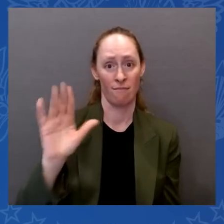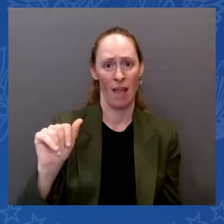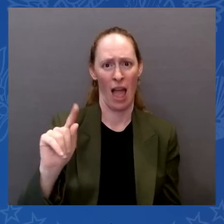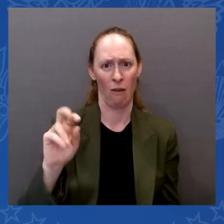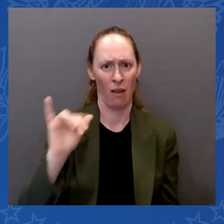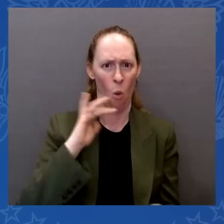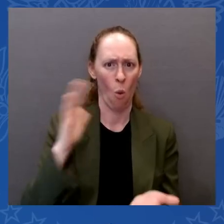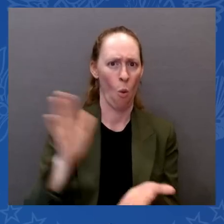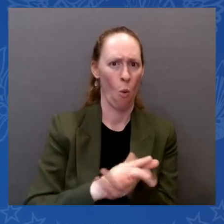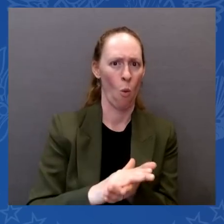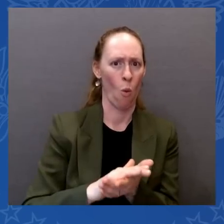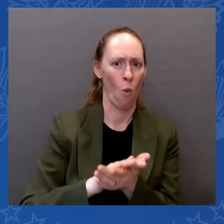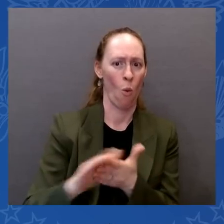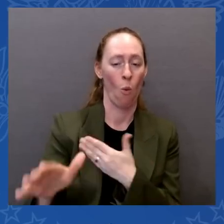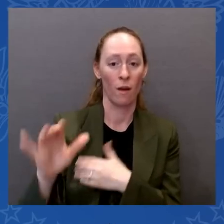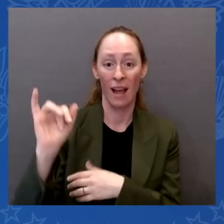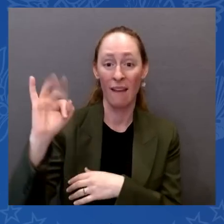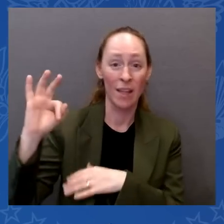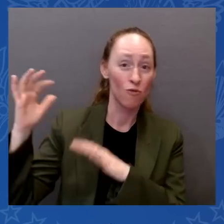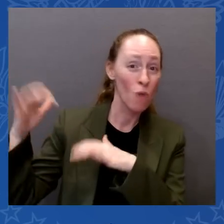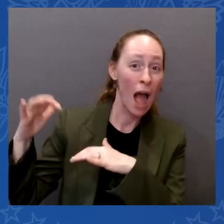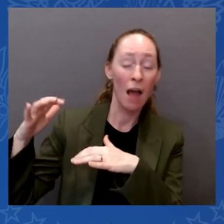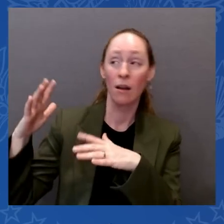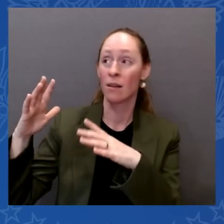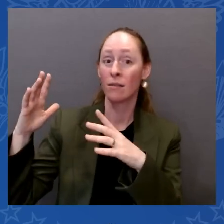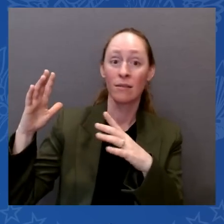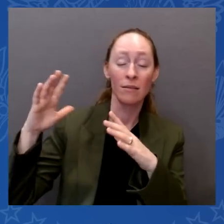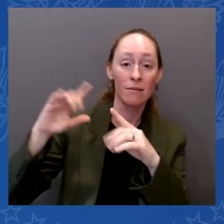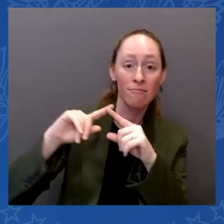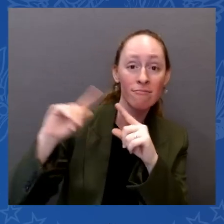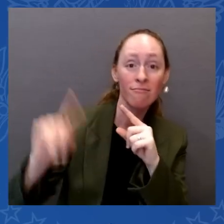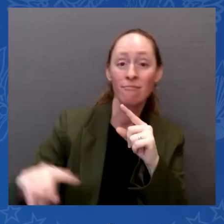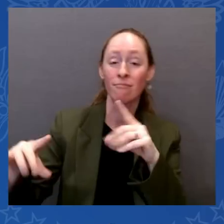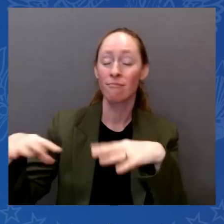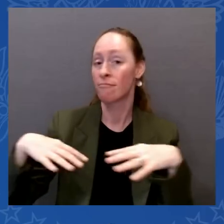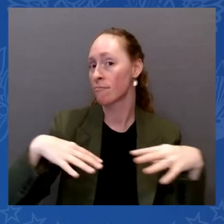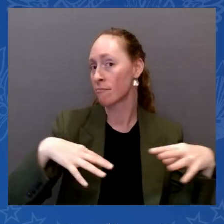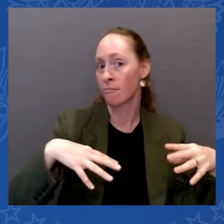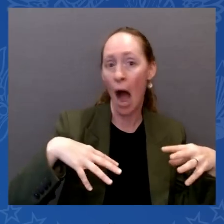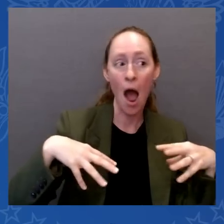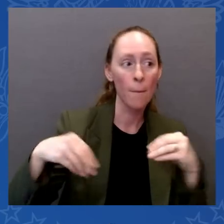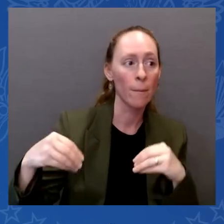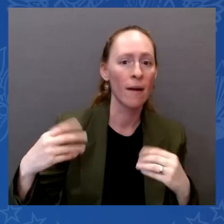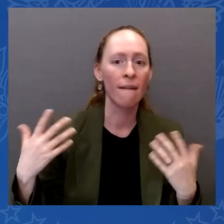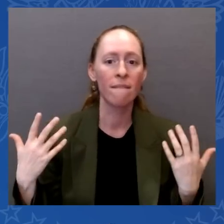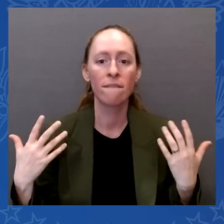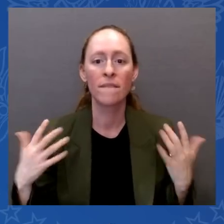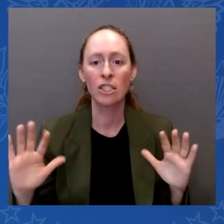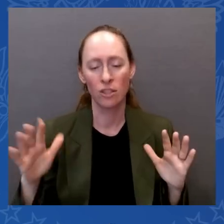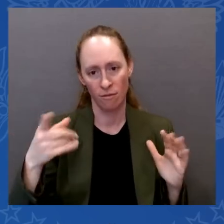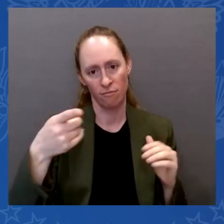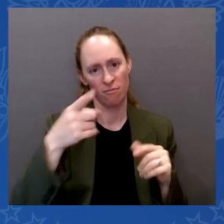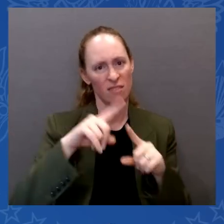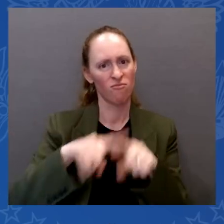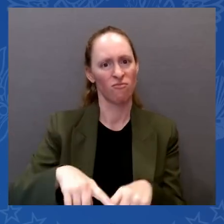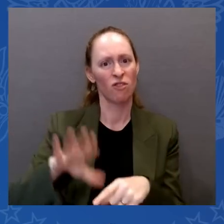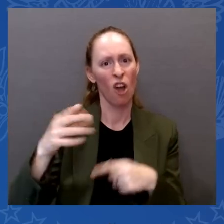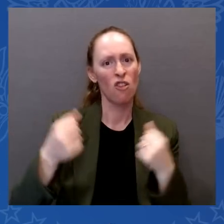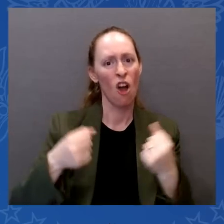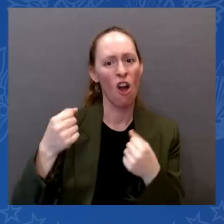You can plug your car into the house and make it light up. You think I'm joking? It's a little simplistic, but literally you can --